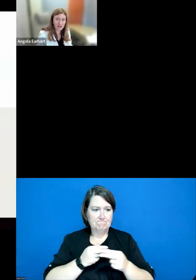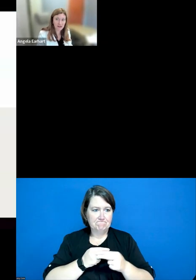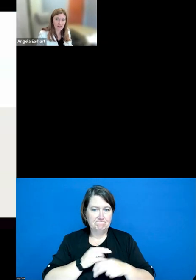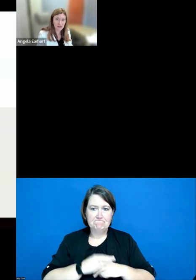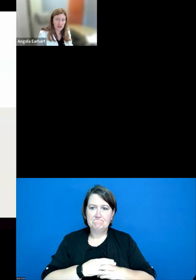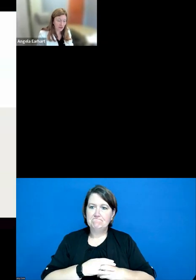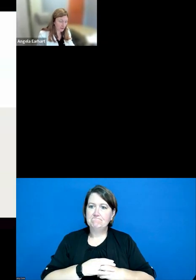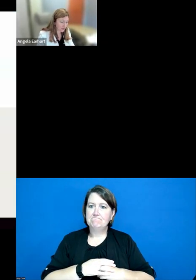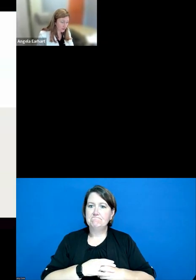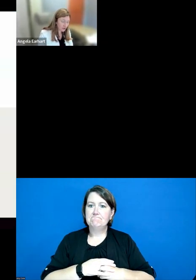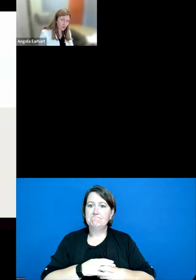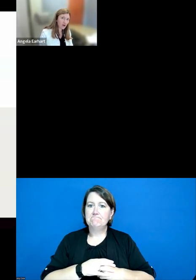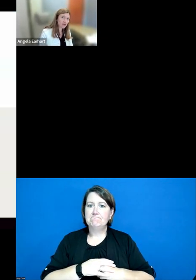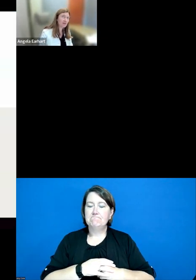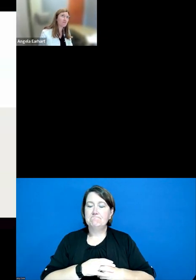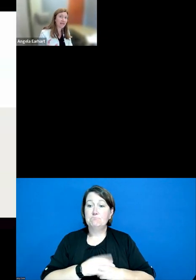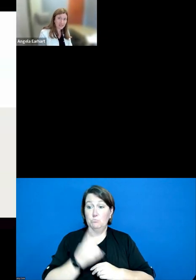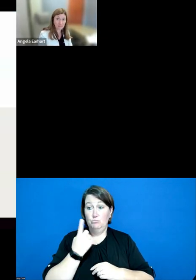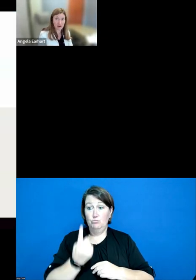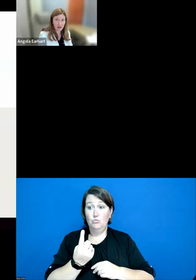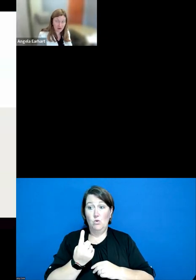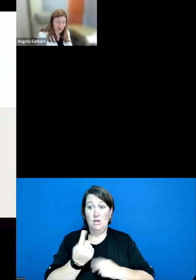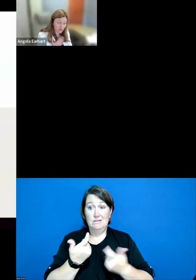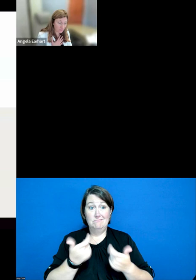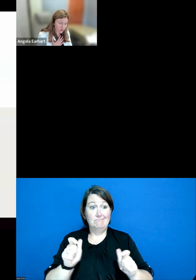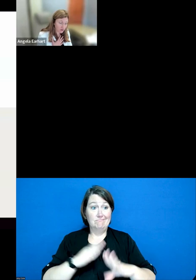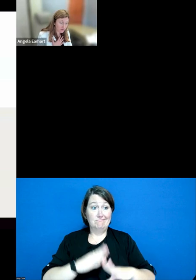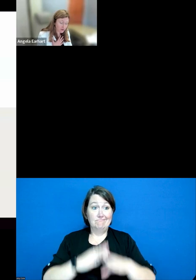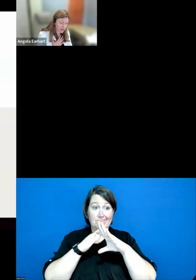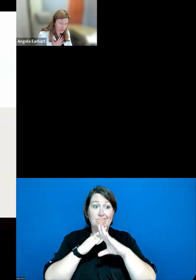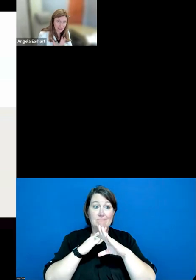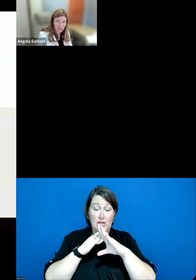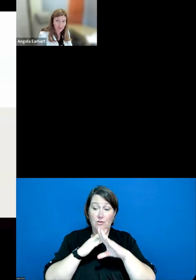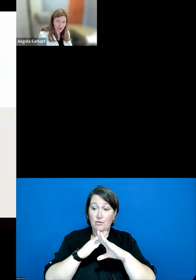So one of the biggest barriers for death and